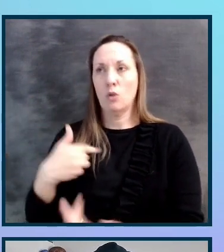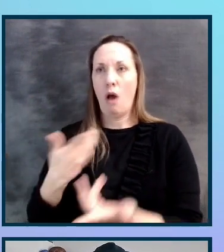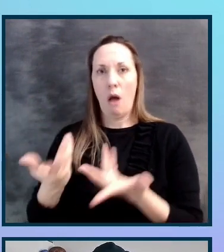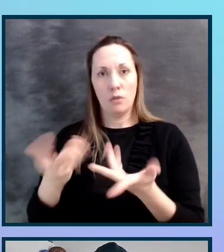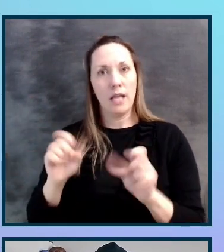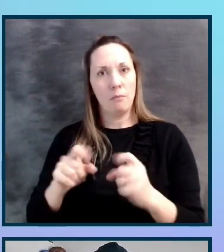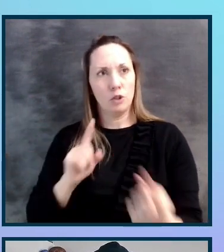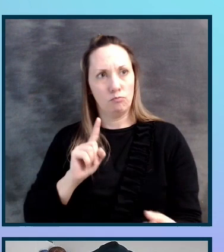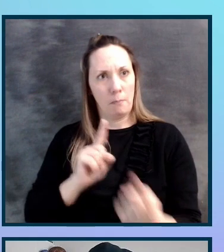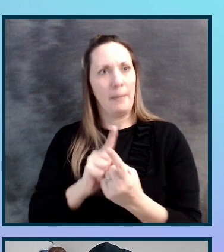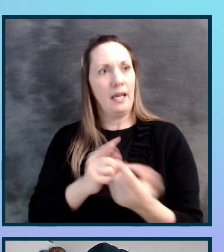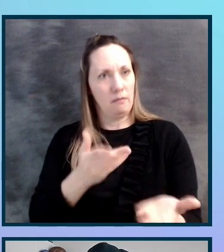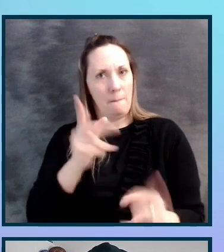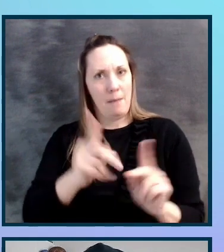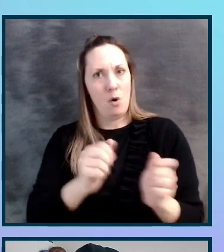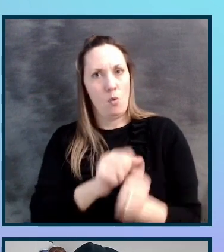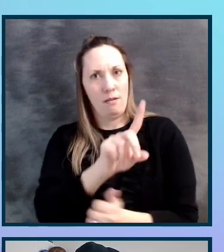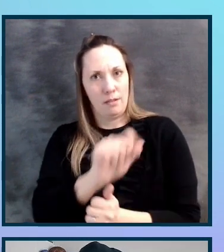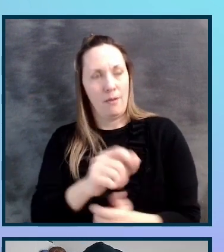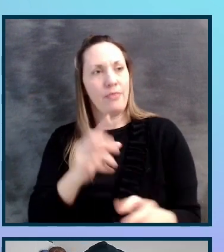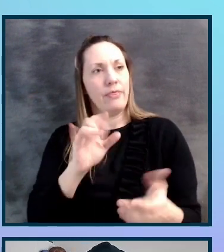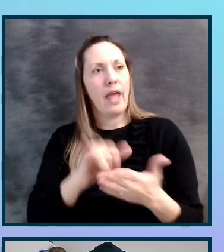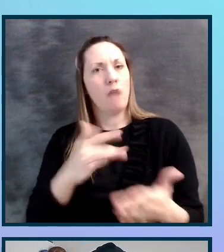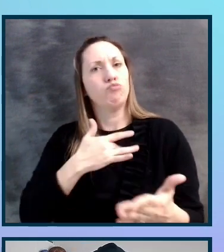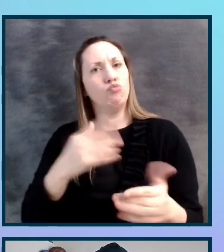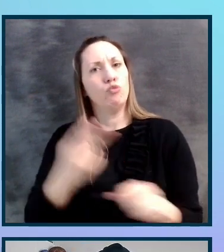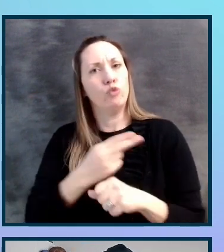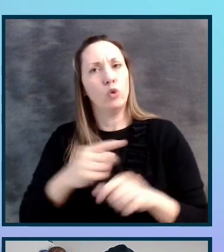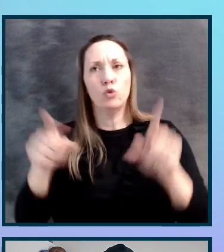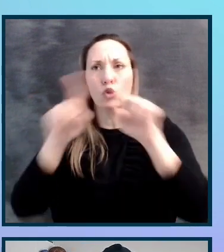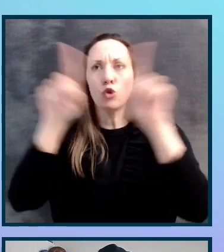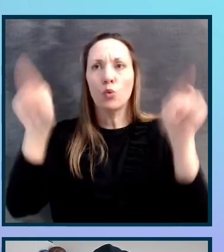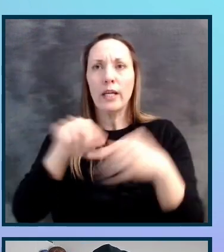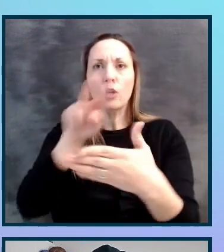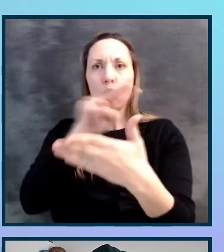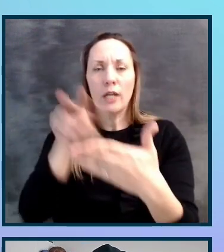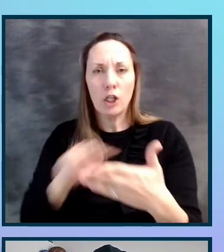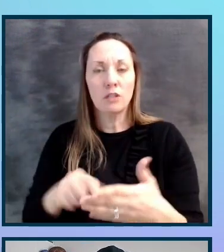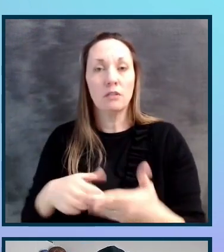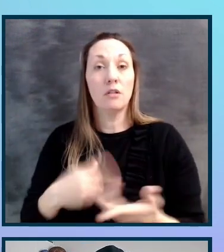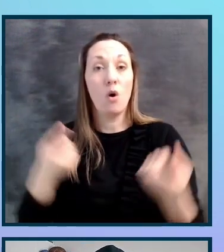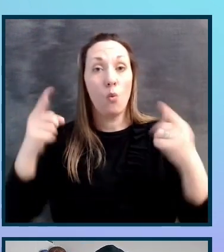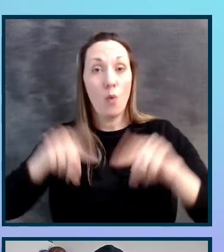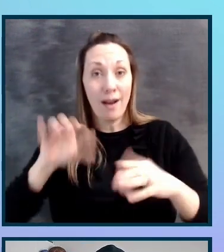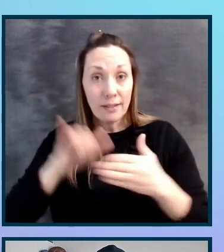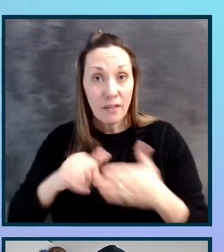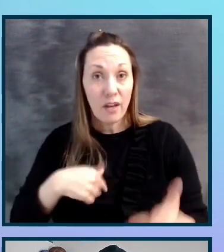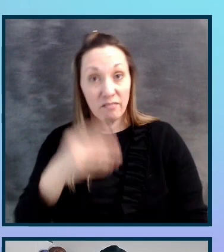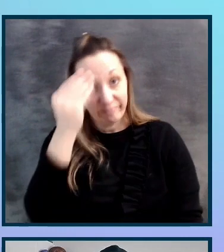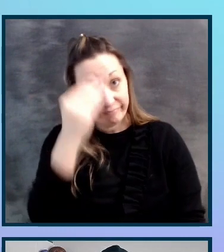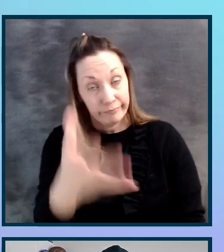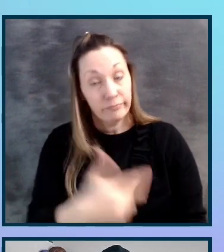who use screen readers, use keyboard only, right? And when I did that, I'm telling you right now,